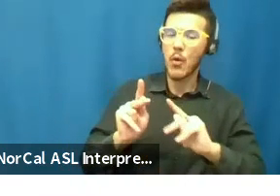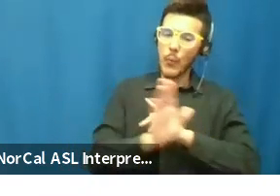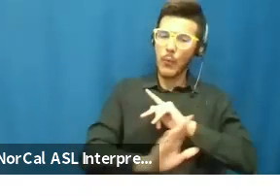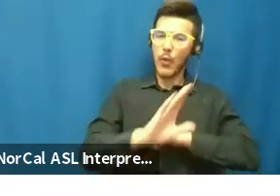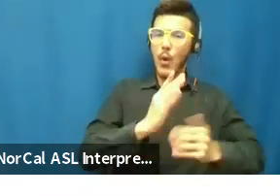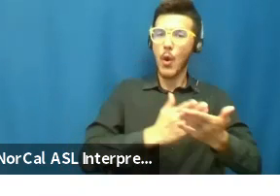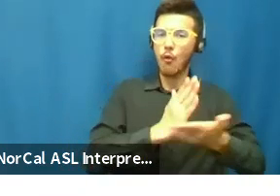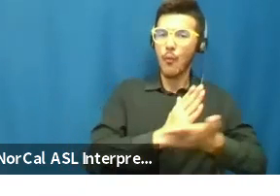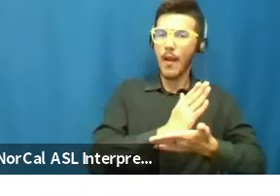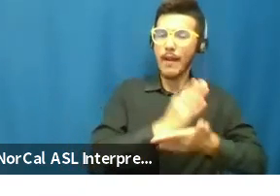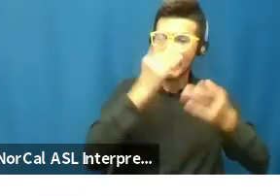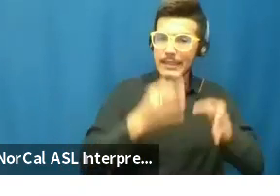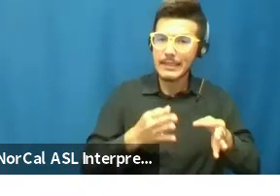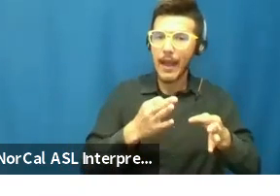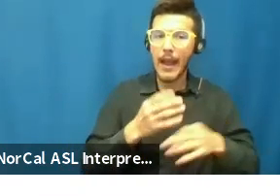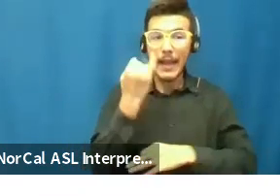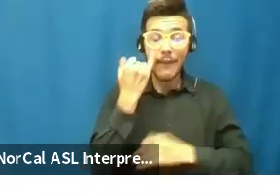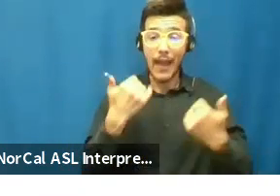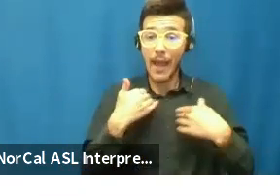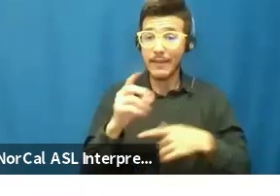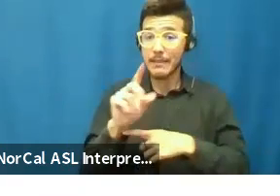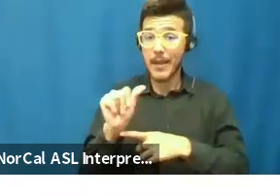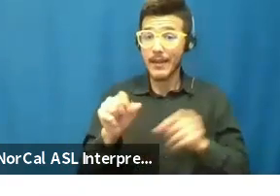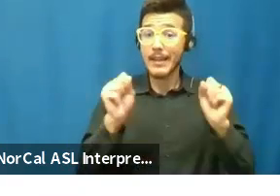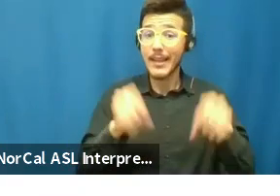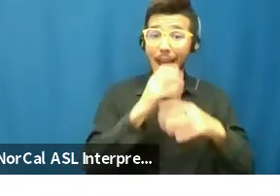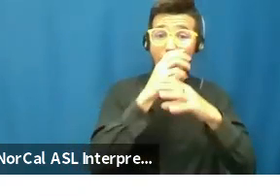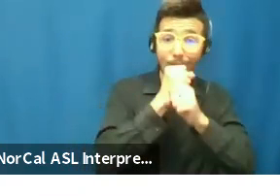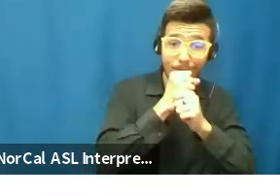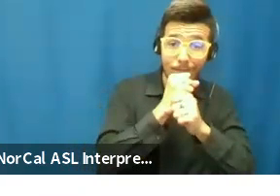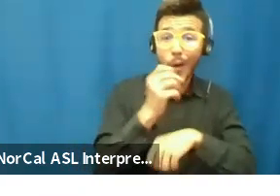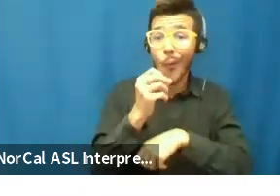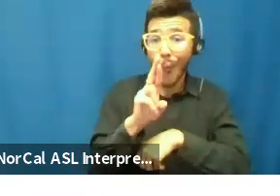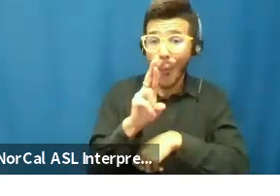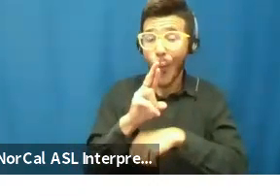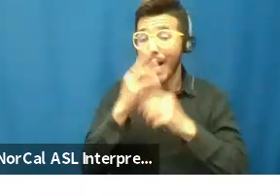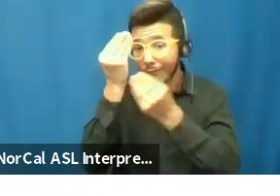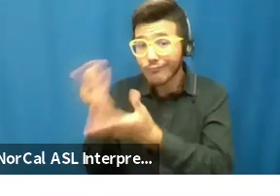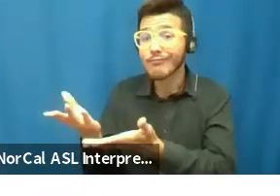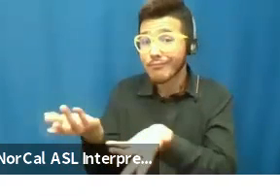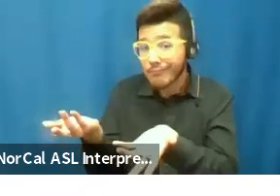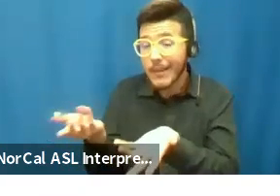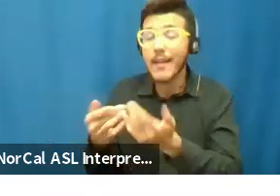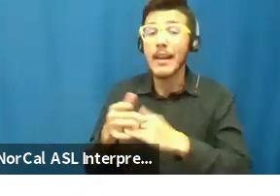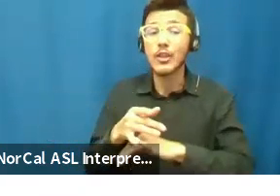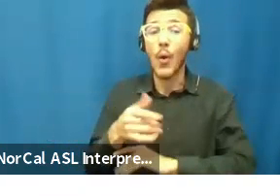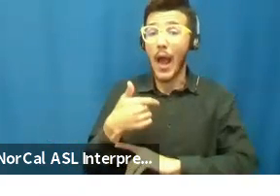not to disclose a disability. And we've done some research in this area, so, first,